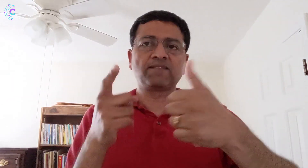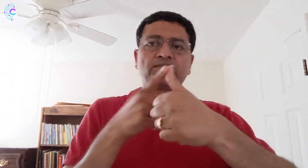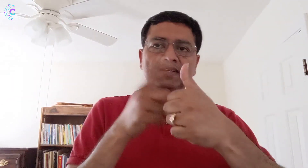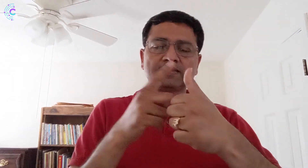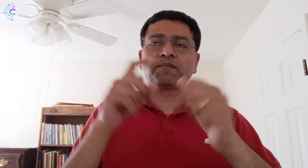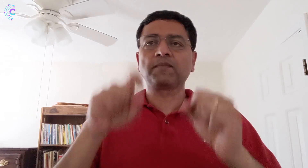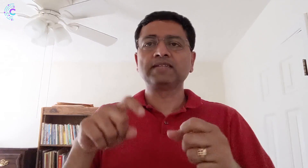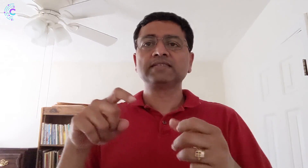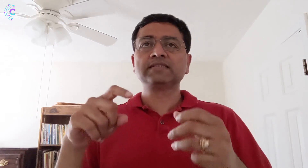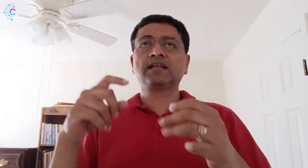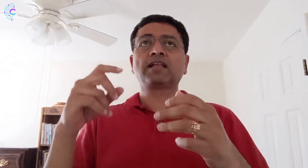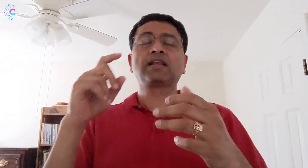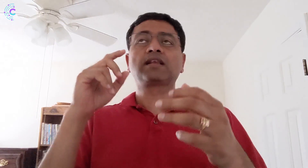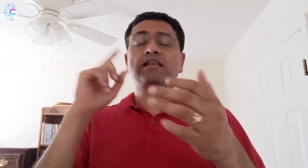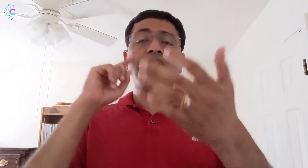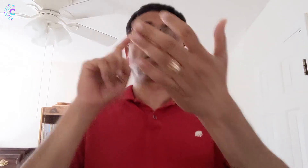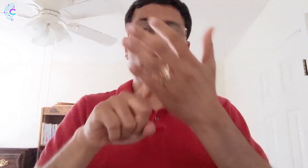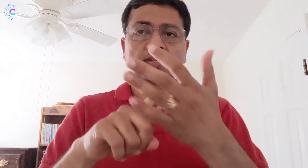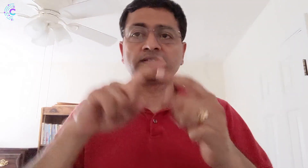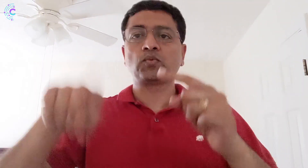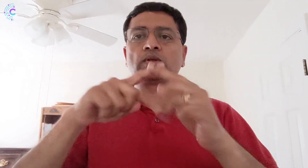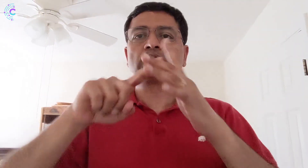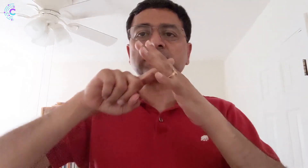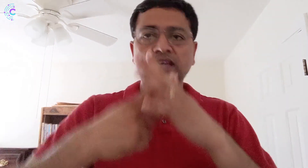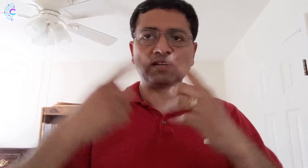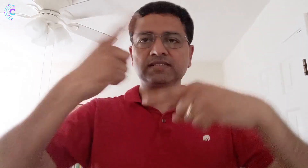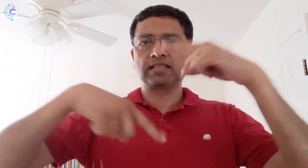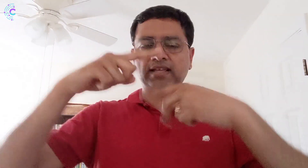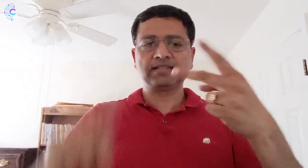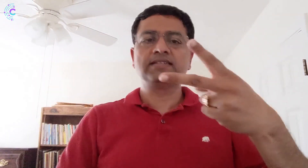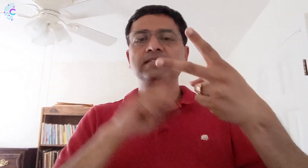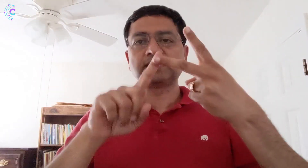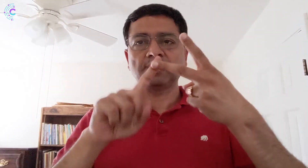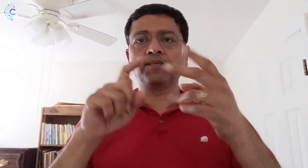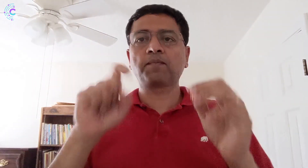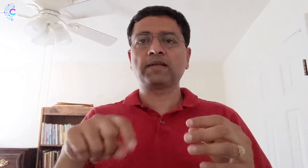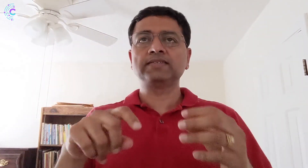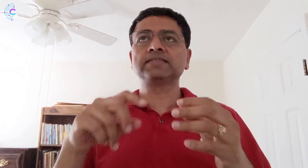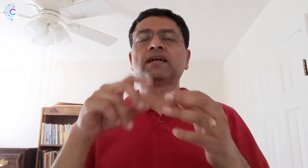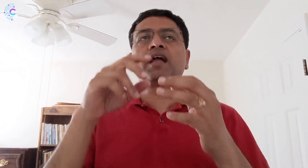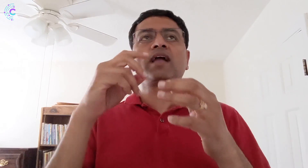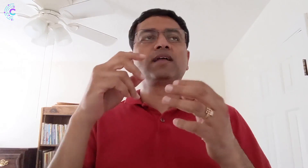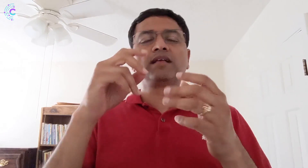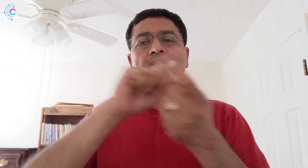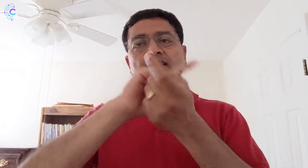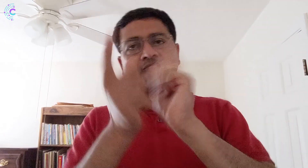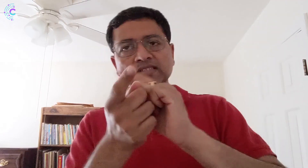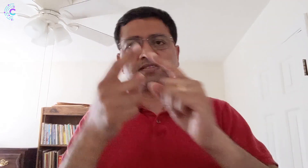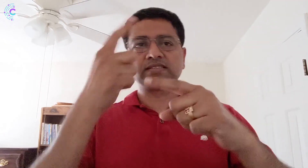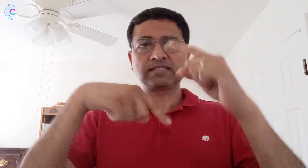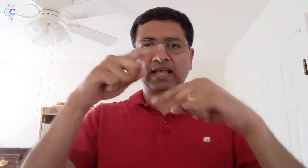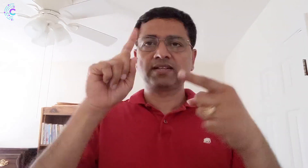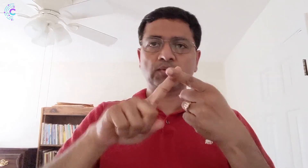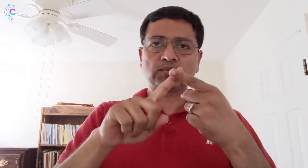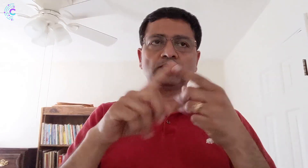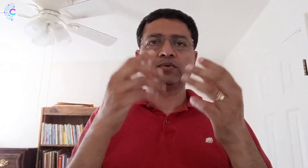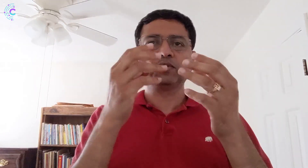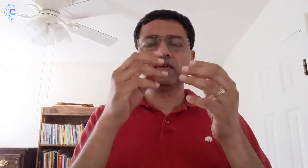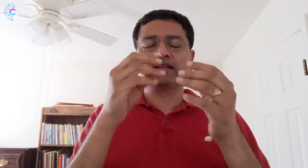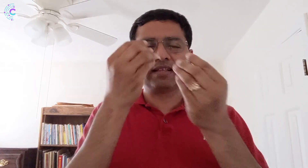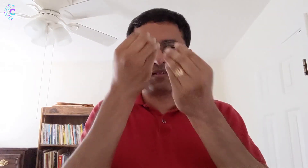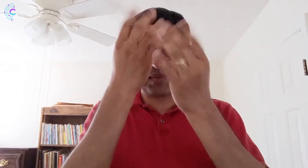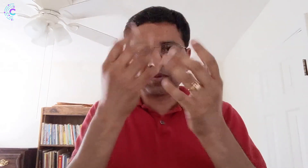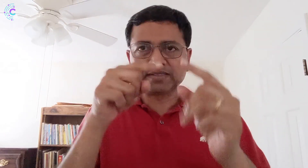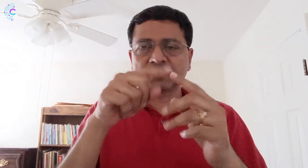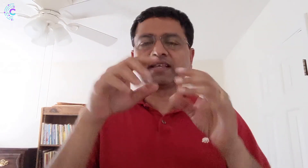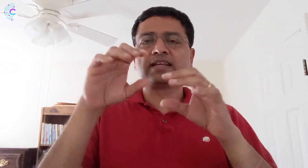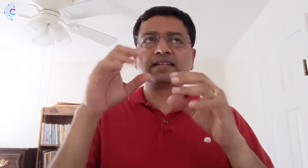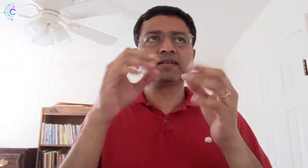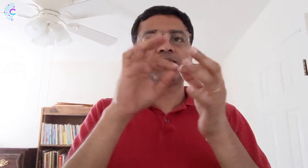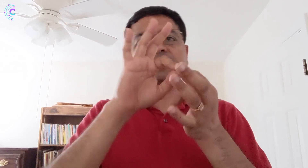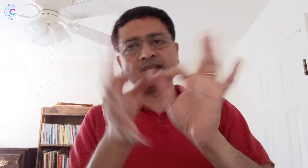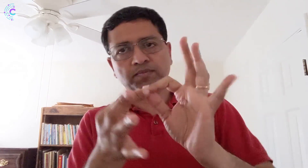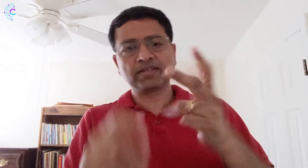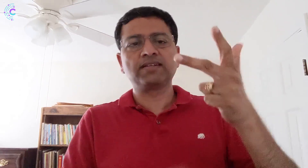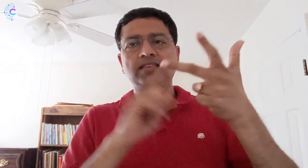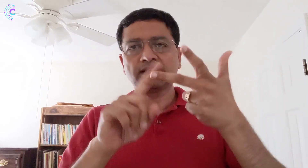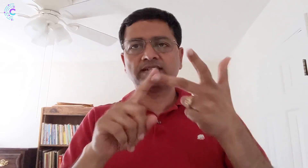First is to recognize when signing begins, secondly, translate signs into information – interpret it.